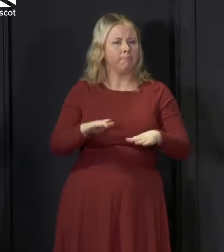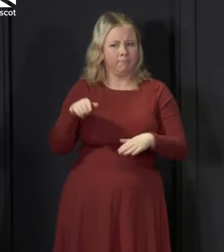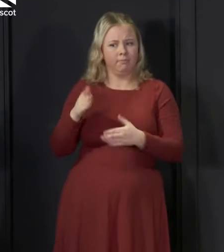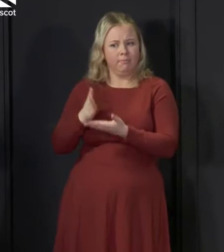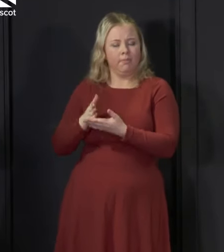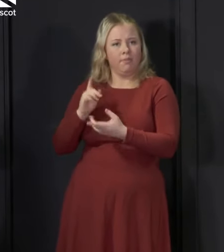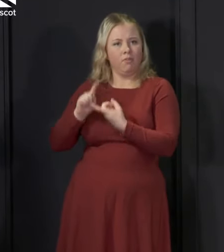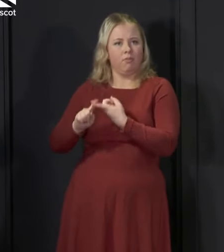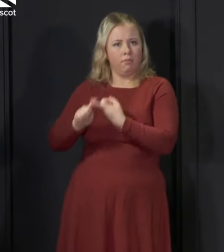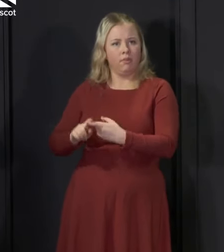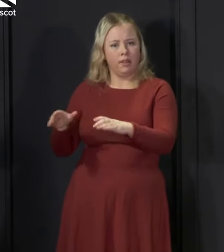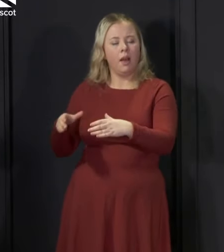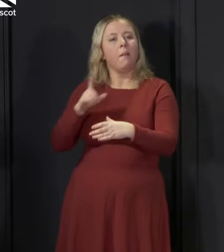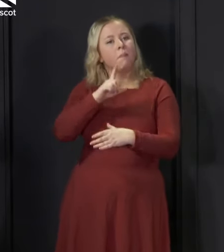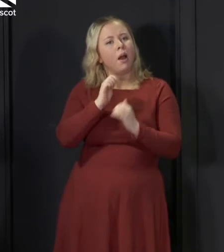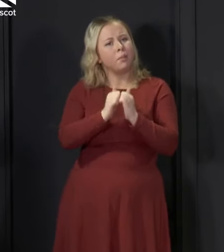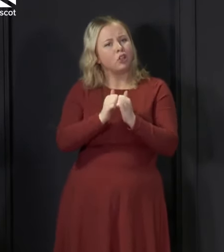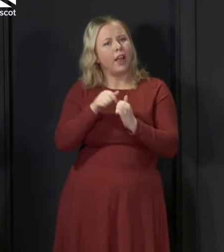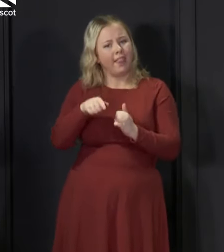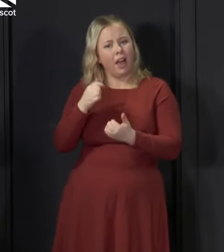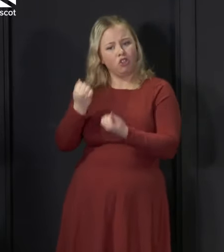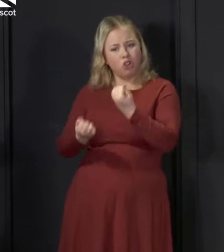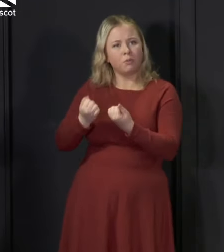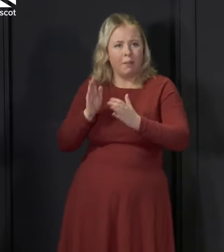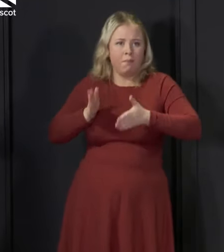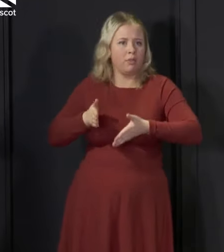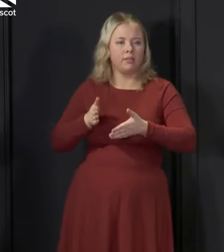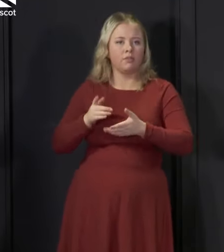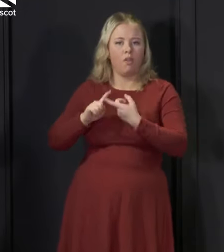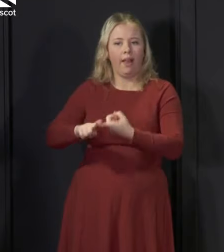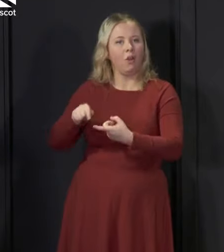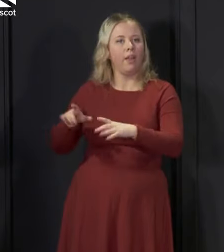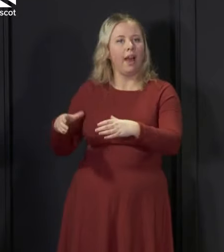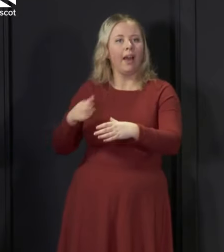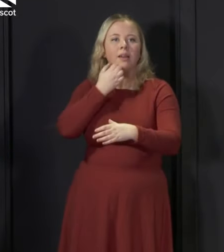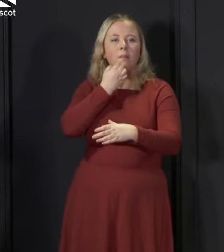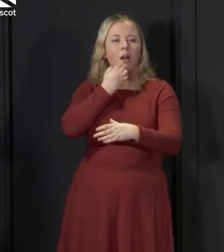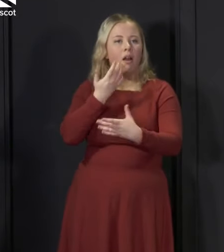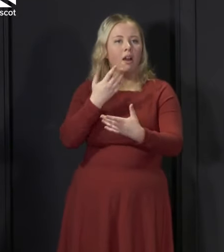of what was on a death certificate has to be the one that we rely on. A care home may